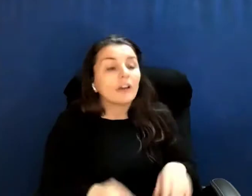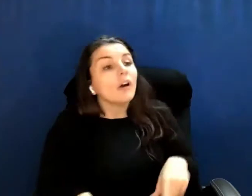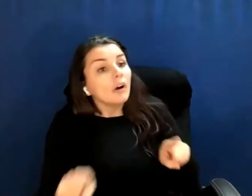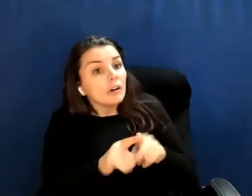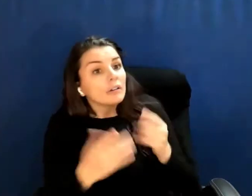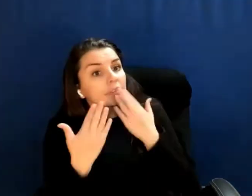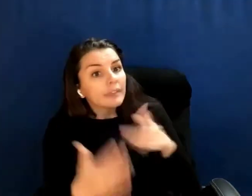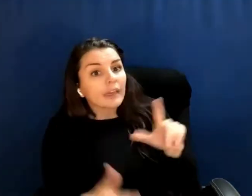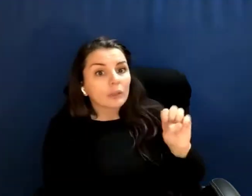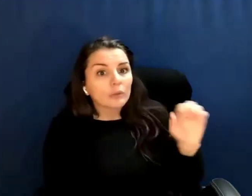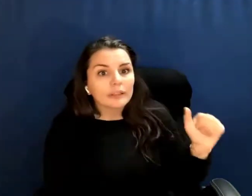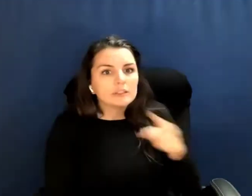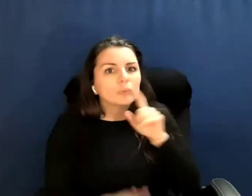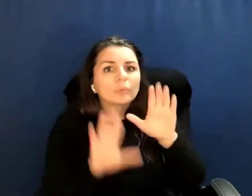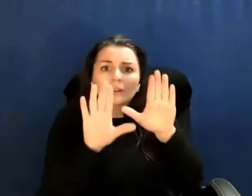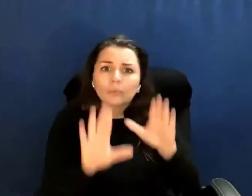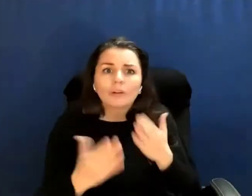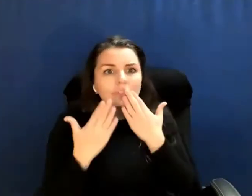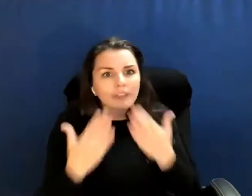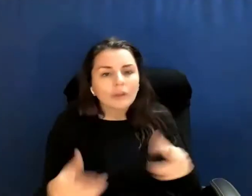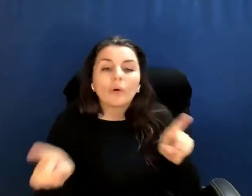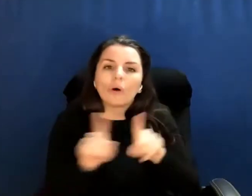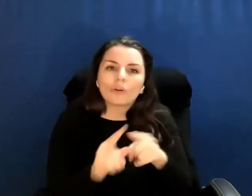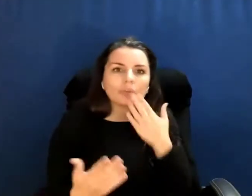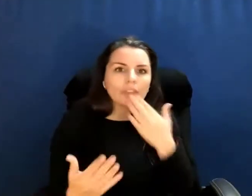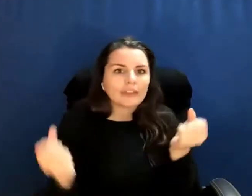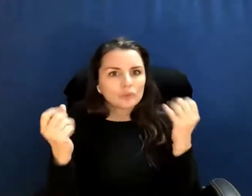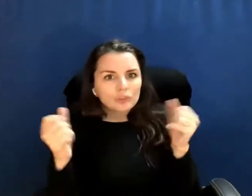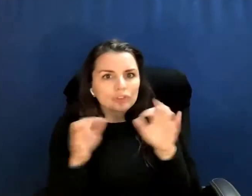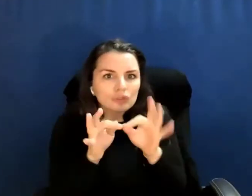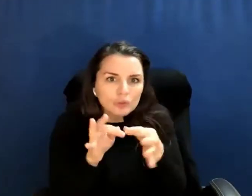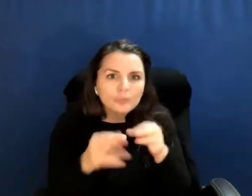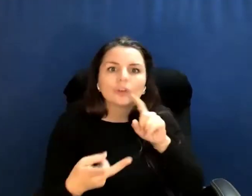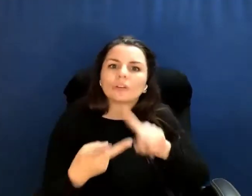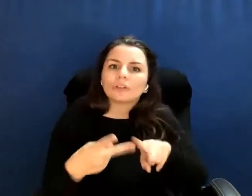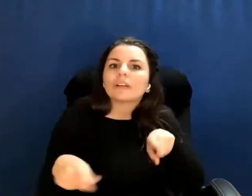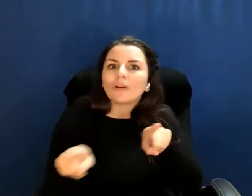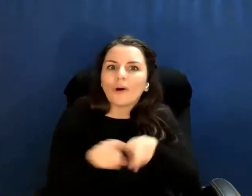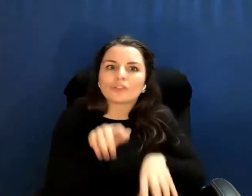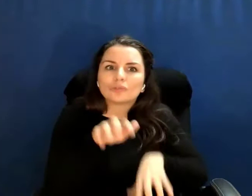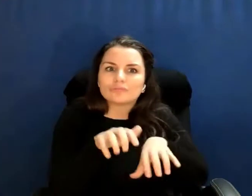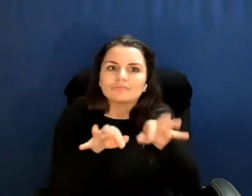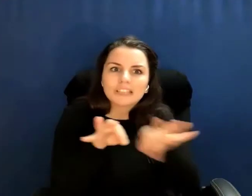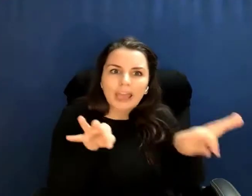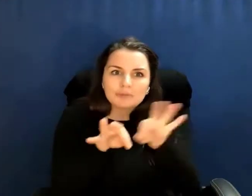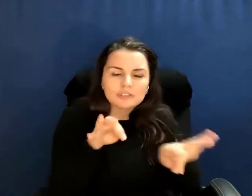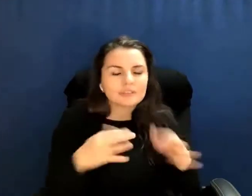I want to thank our sign language interpreter and our captioners. They've been fabulous throughout this conference.